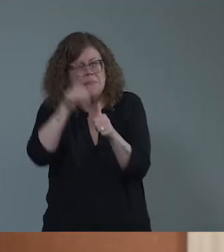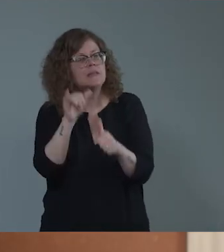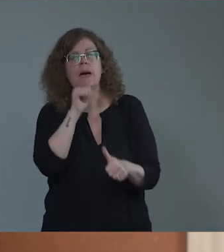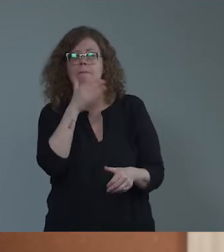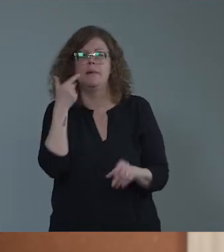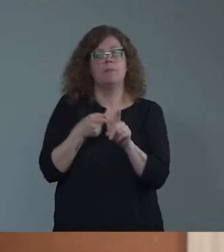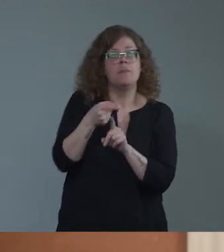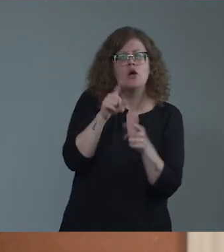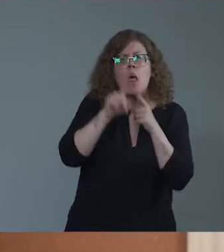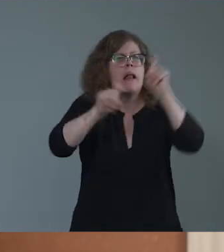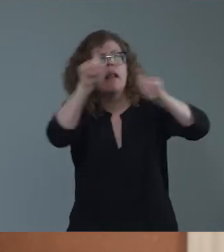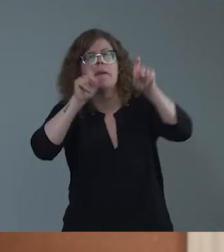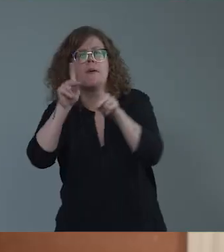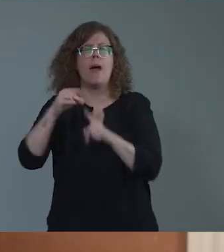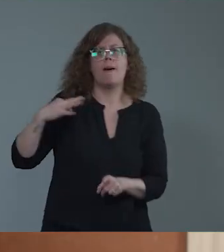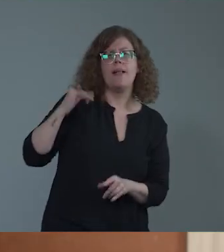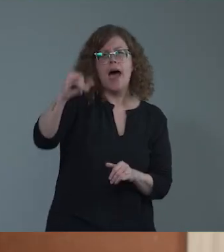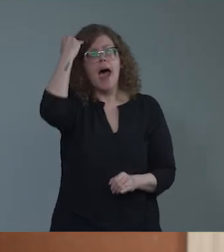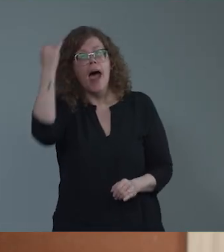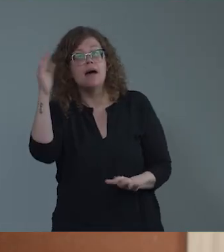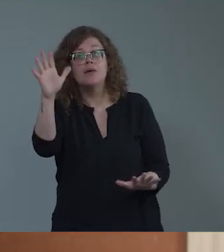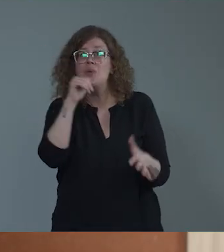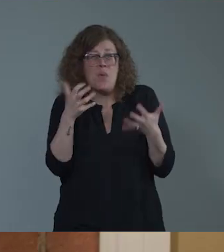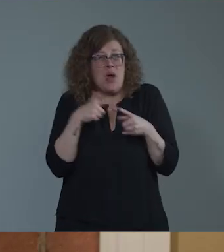you pay them a small amount, and then you can get a concept based on that.